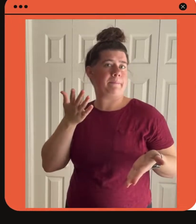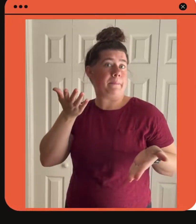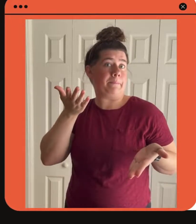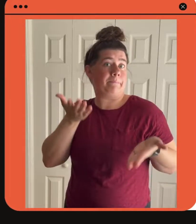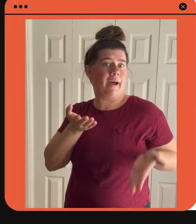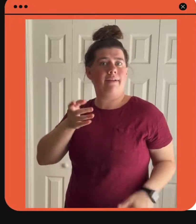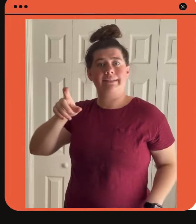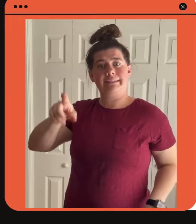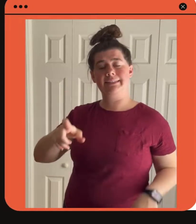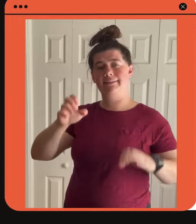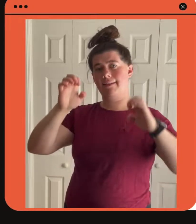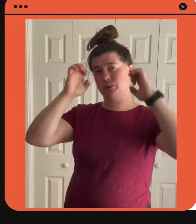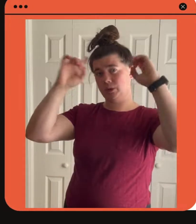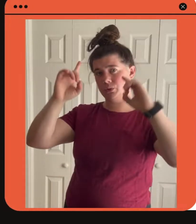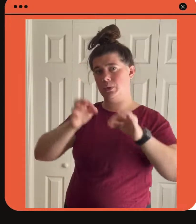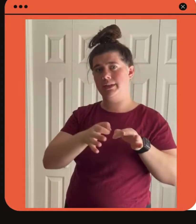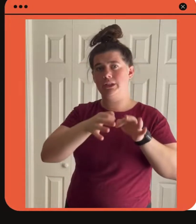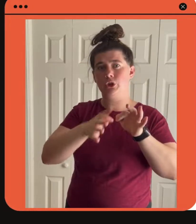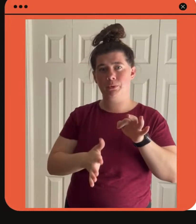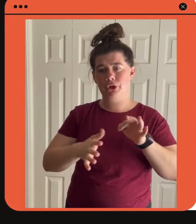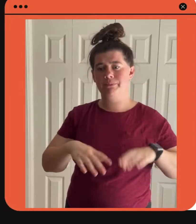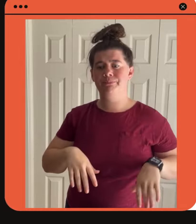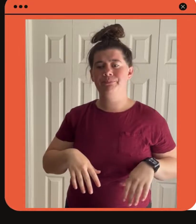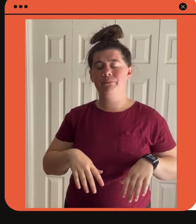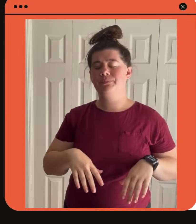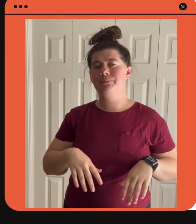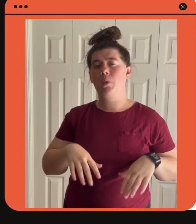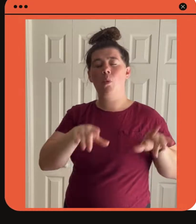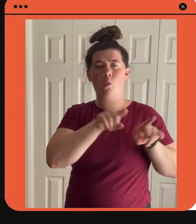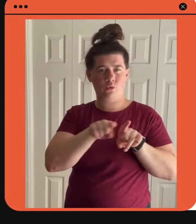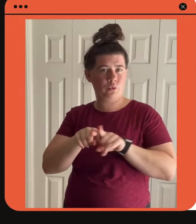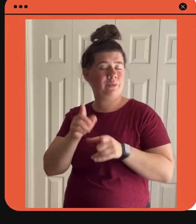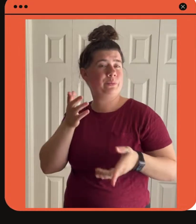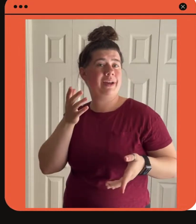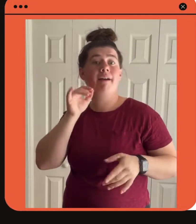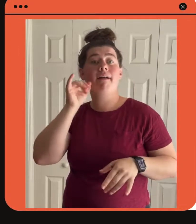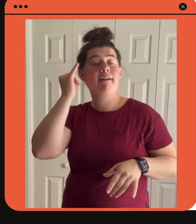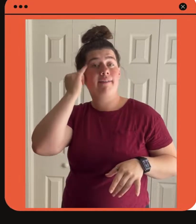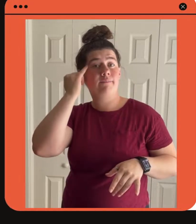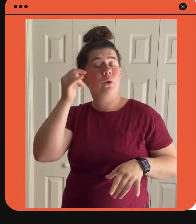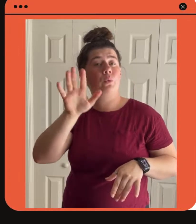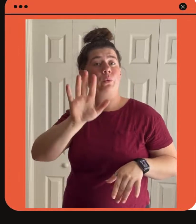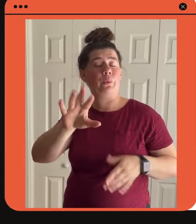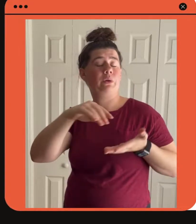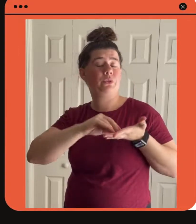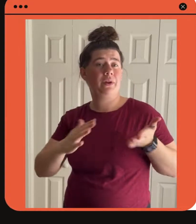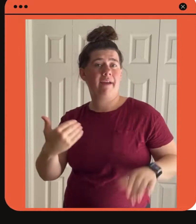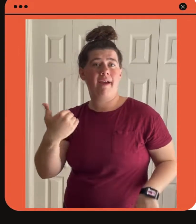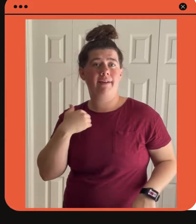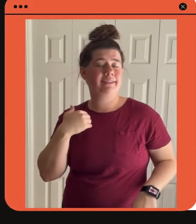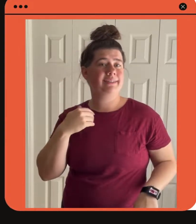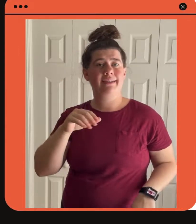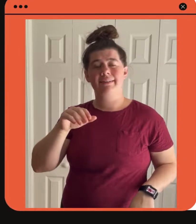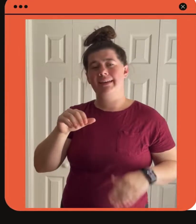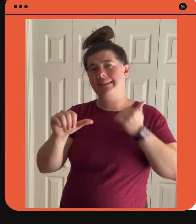Your student might need an educational interpreter. Also, if your student has